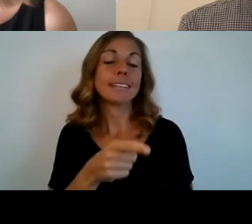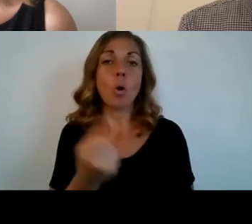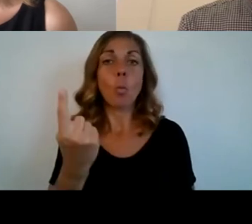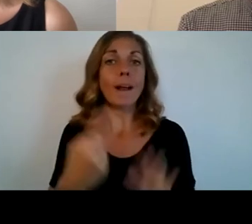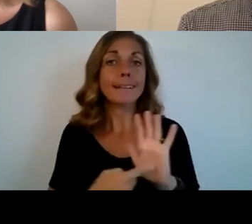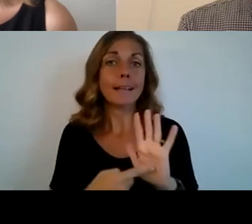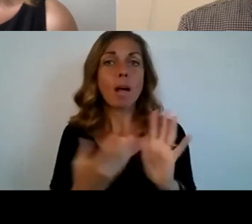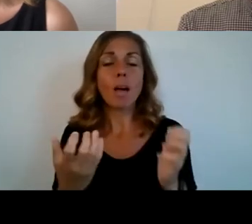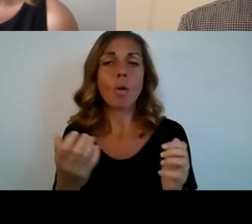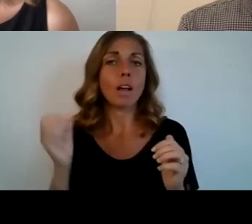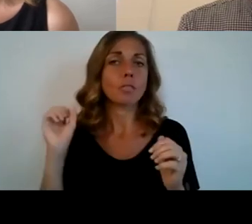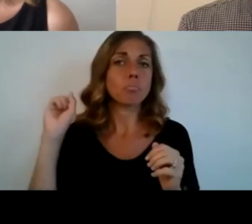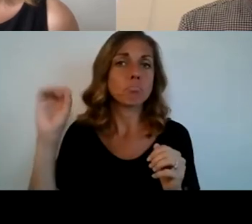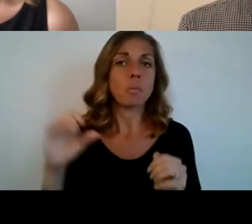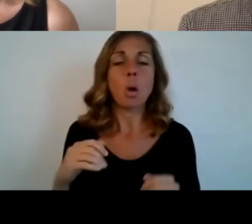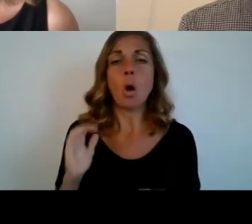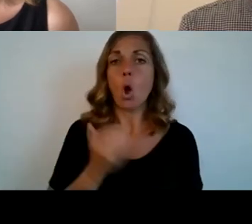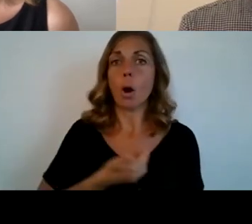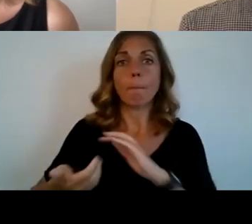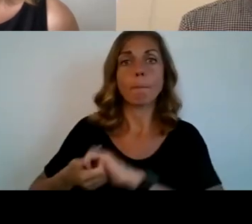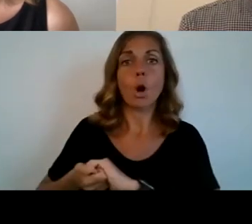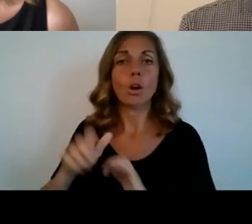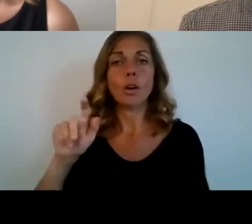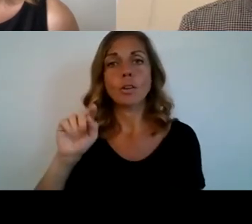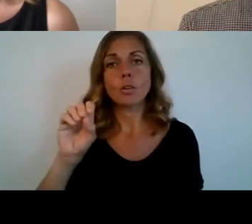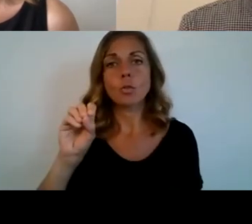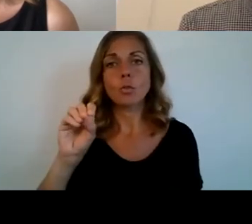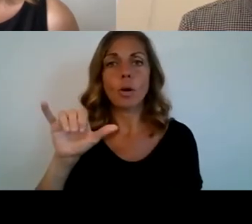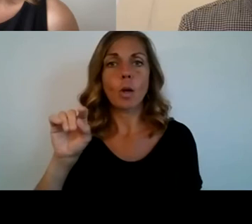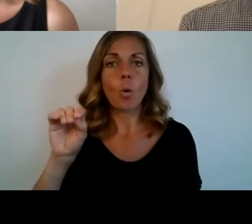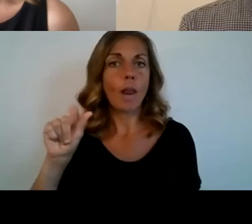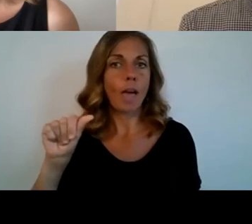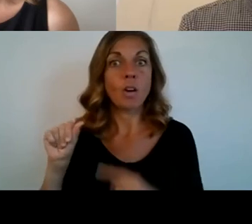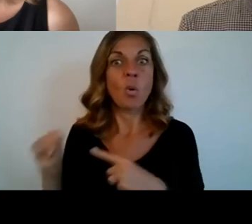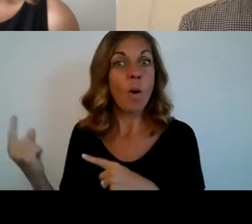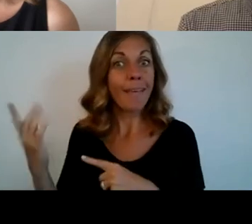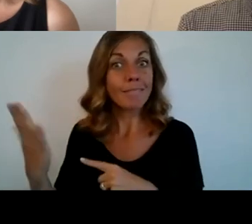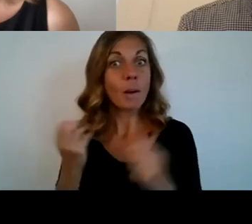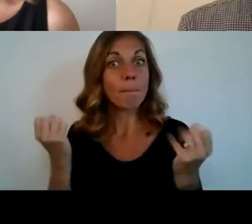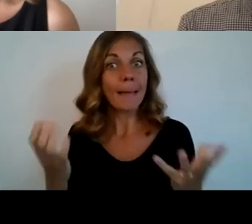is a partner of ours. And they have one of their many strategies is they have a 200 person